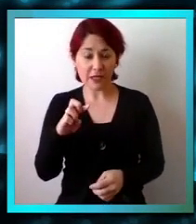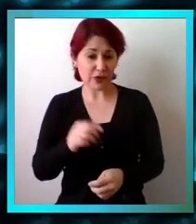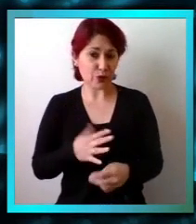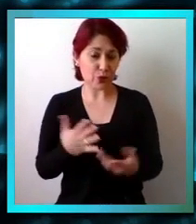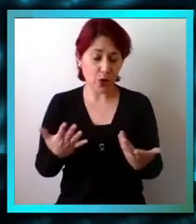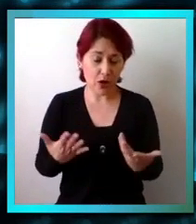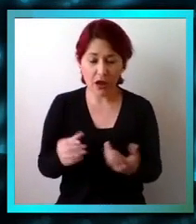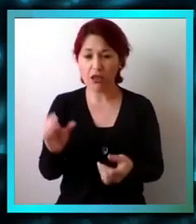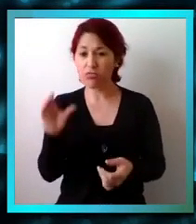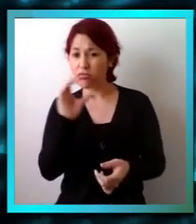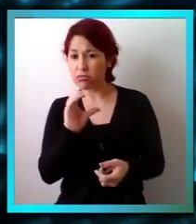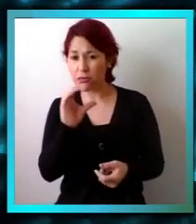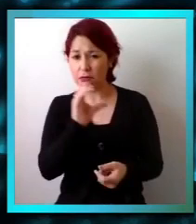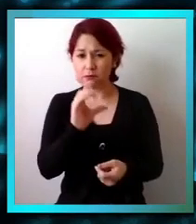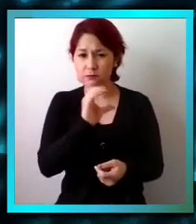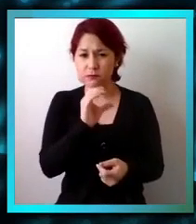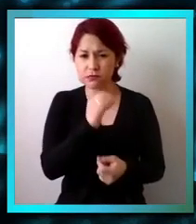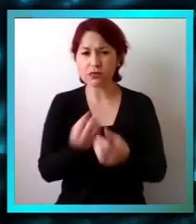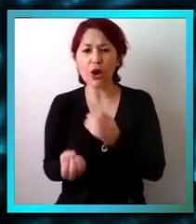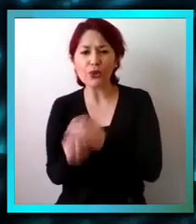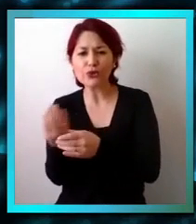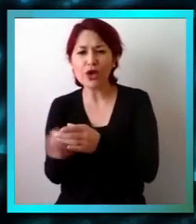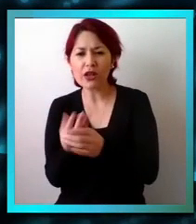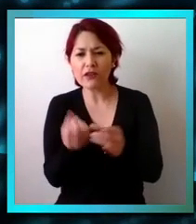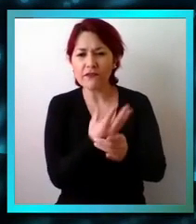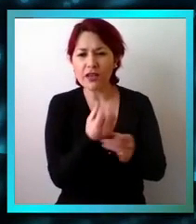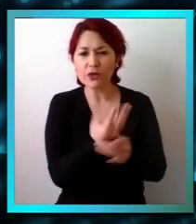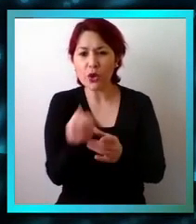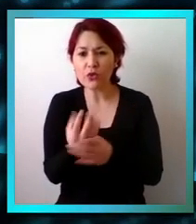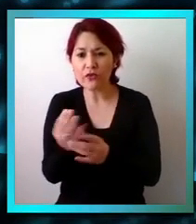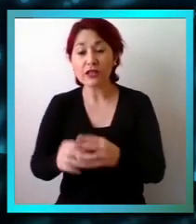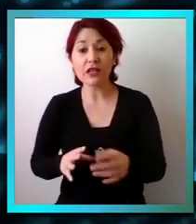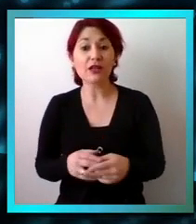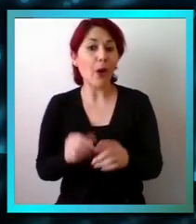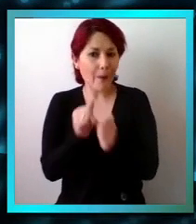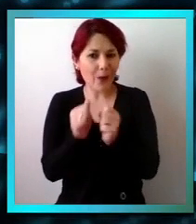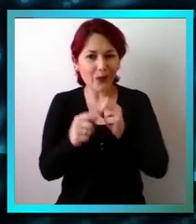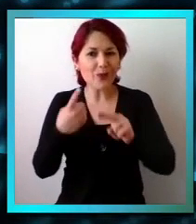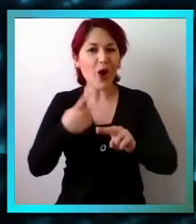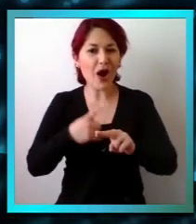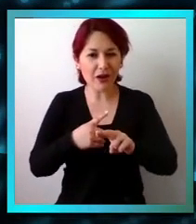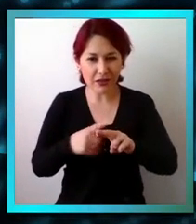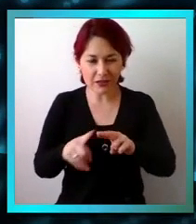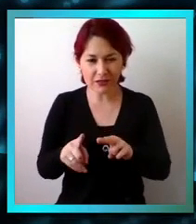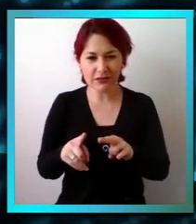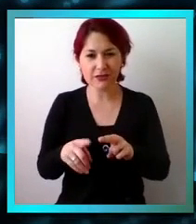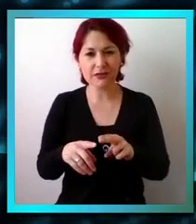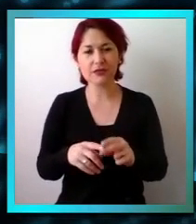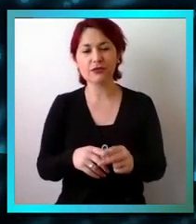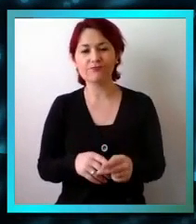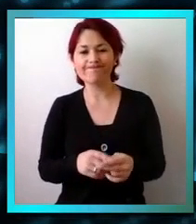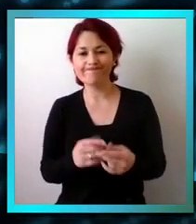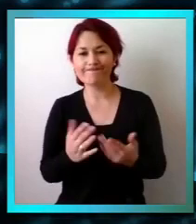face control behavior control the smell control and many other systems to recognize uh other